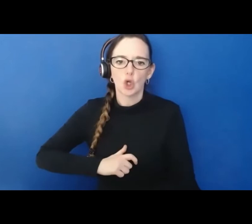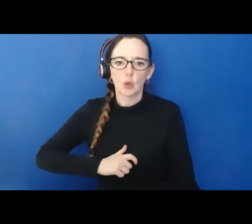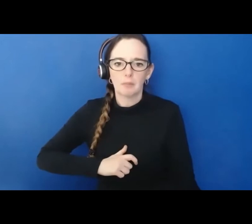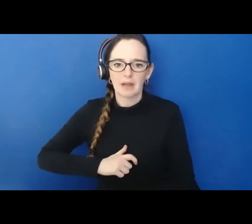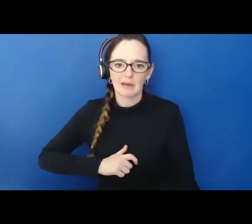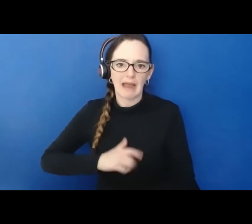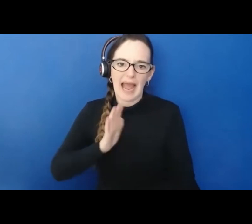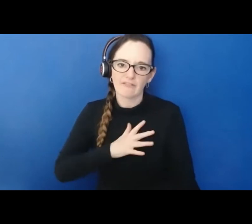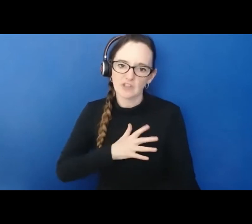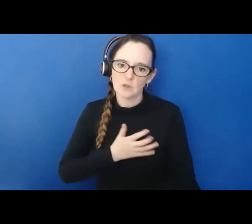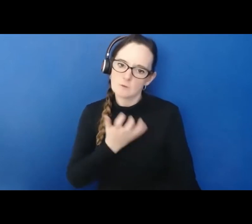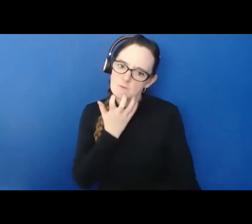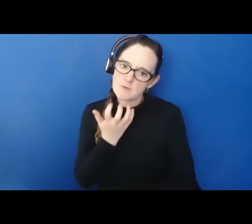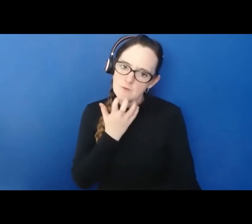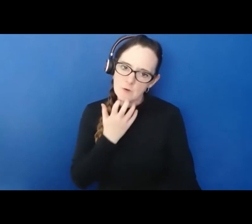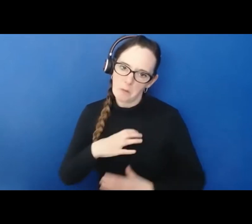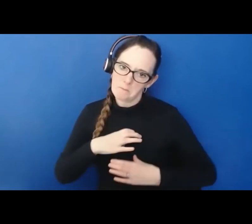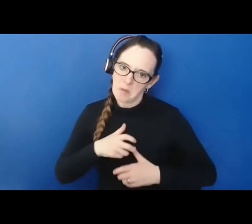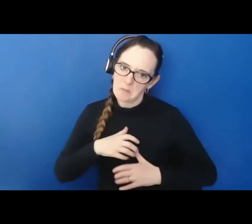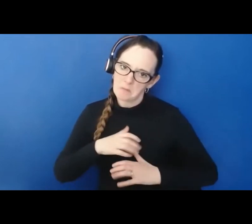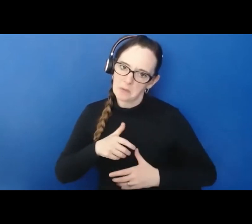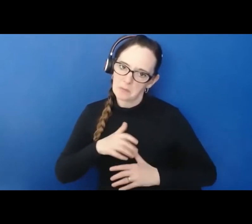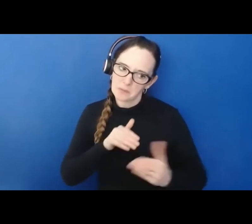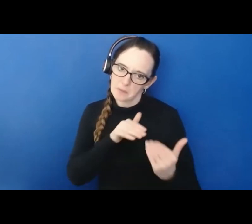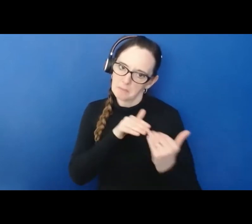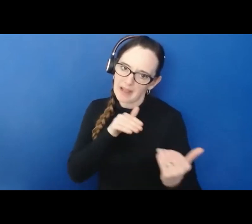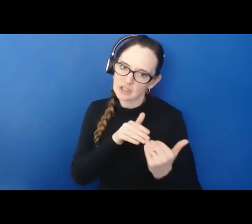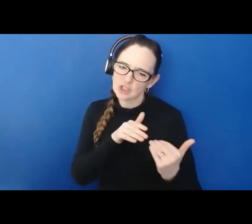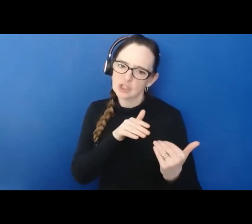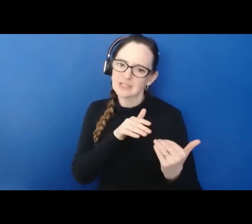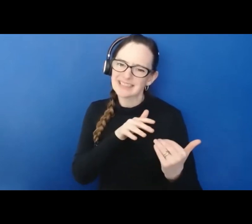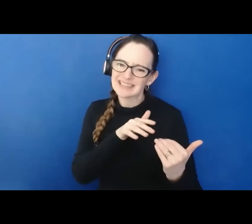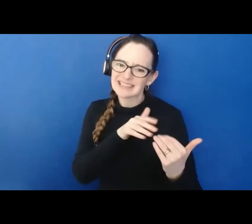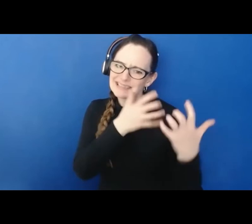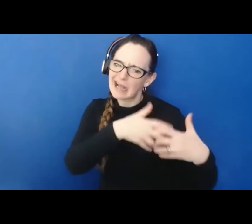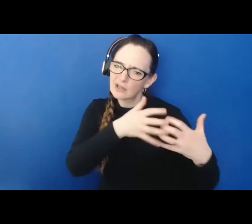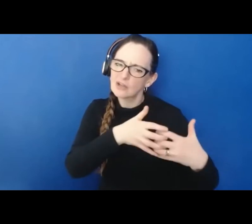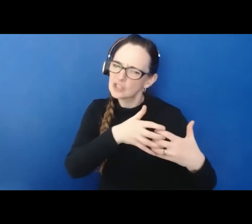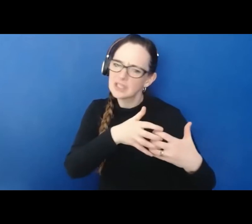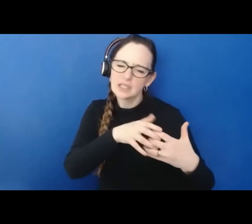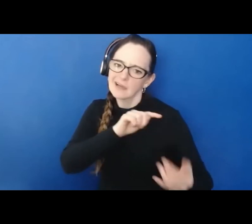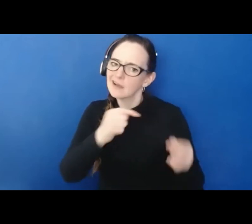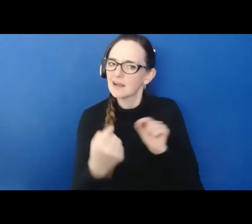I also really believe that these types of engagement with more democratic forms of decision